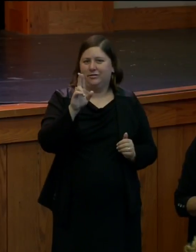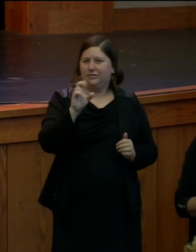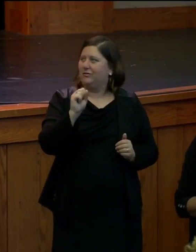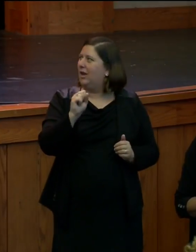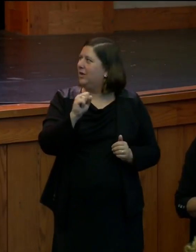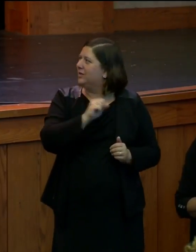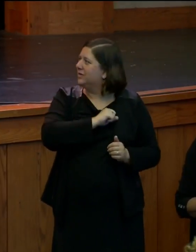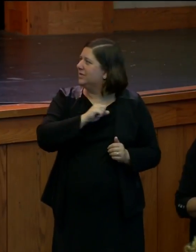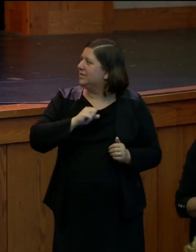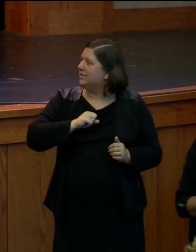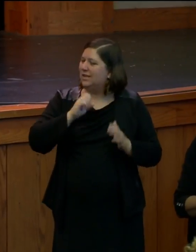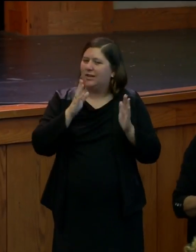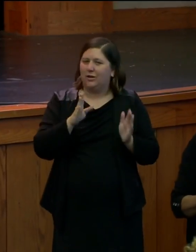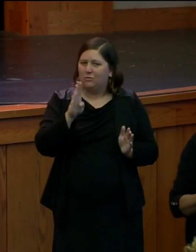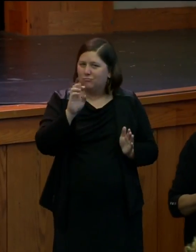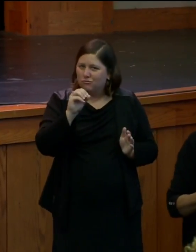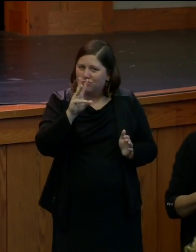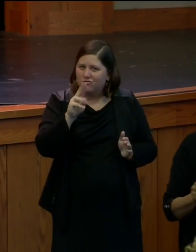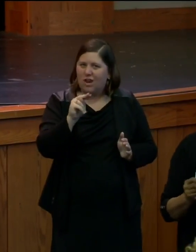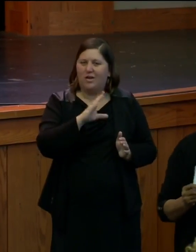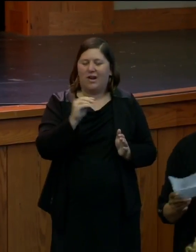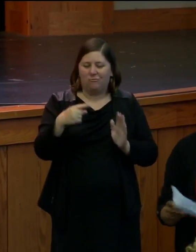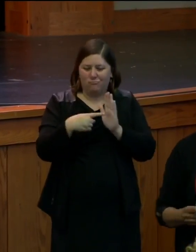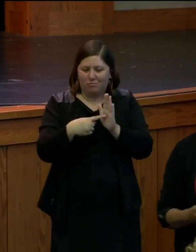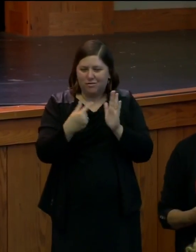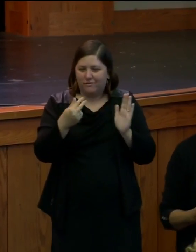REPRESENTATIVE GARCIA.